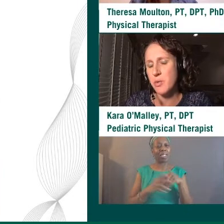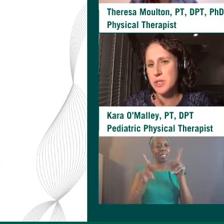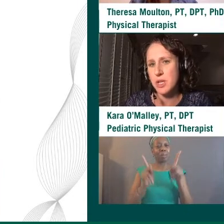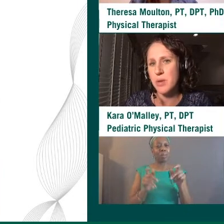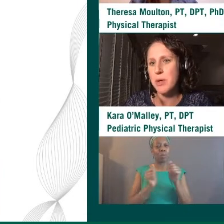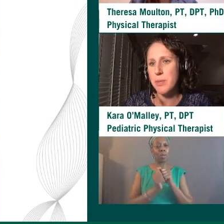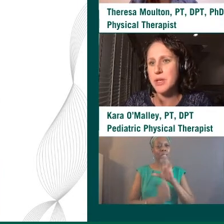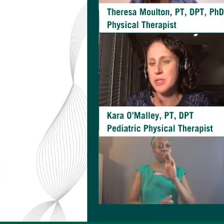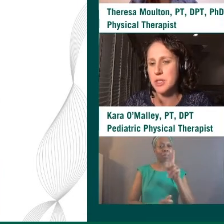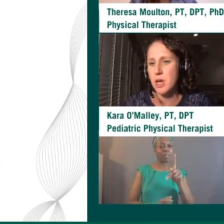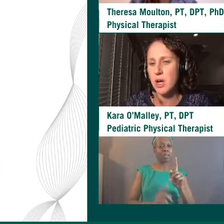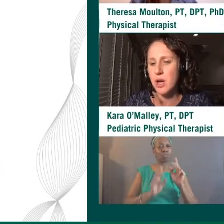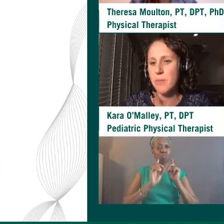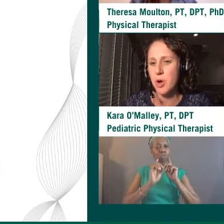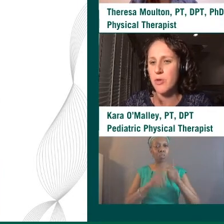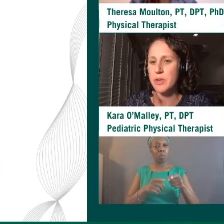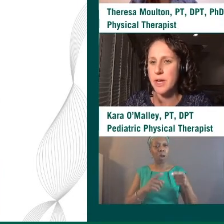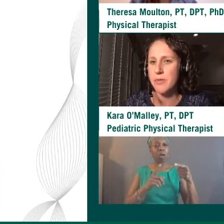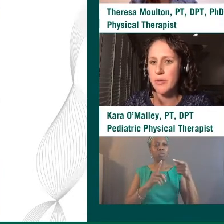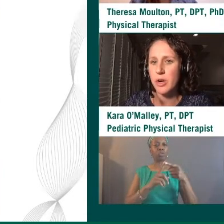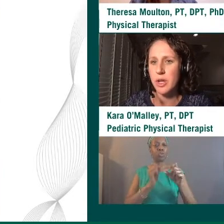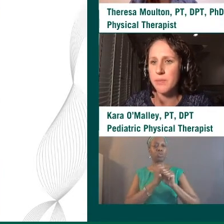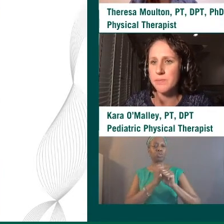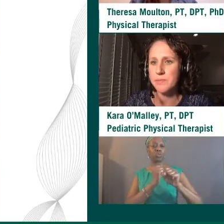and what's gonna be best over time for them.